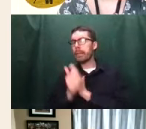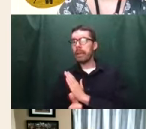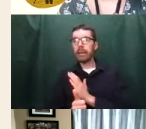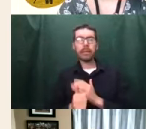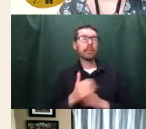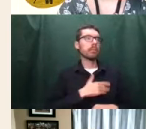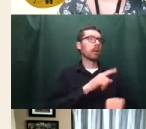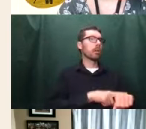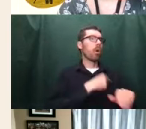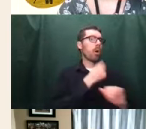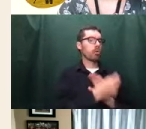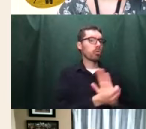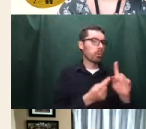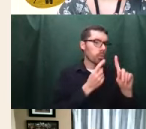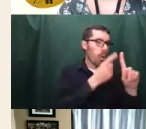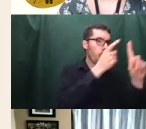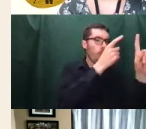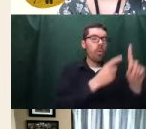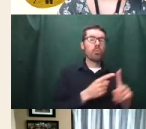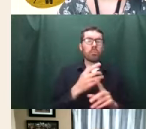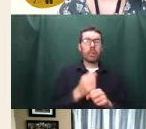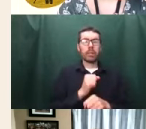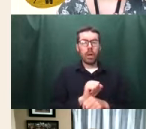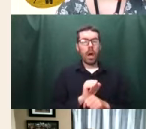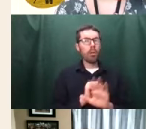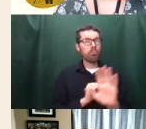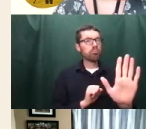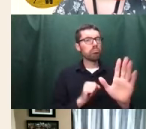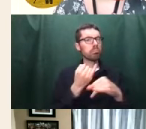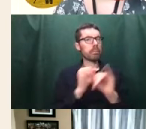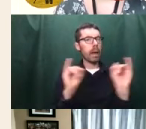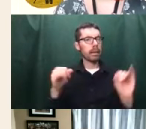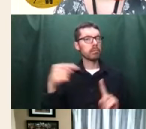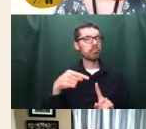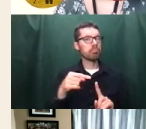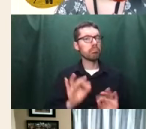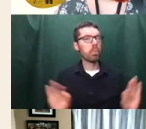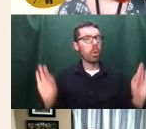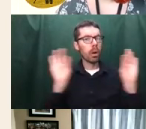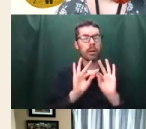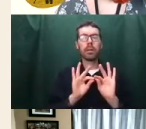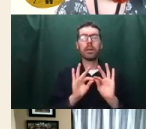and goals to be independent and don't get me wrong, independence is important but personally,